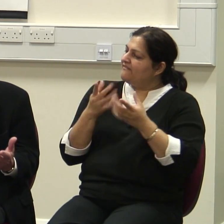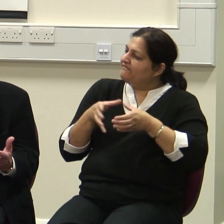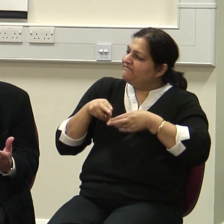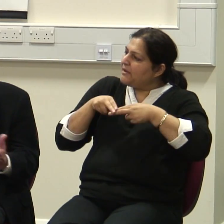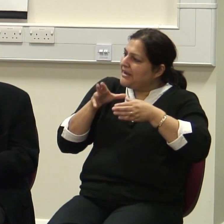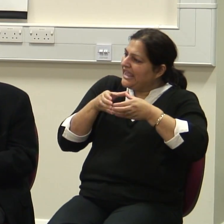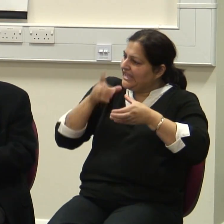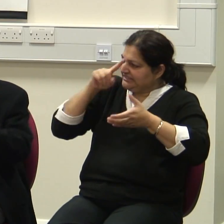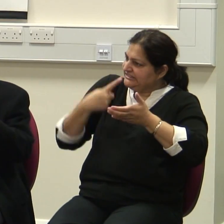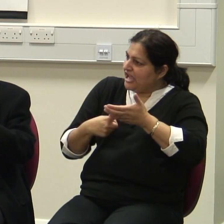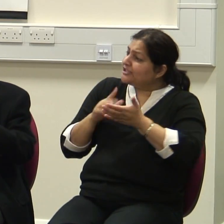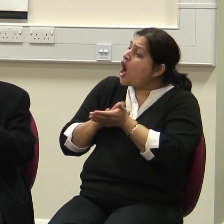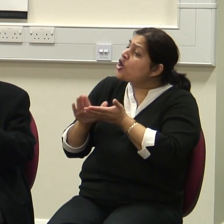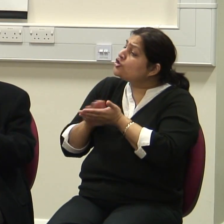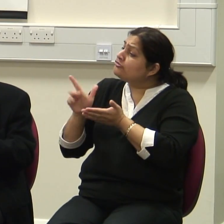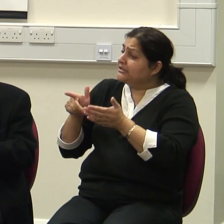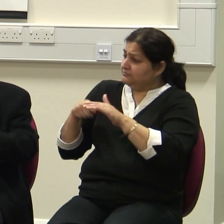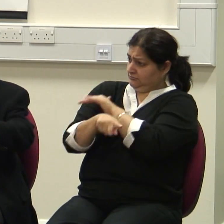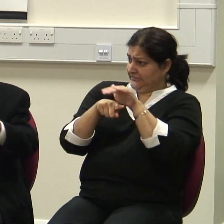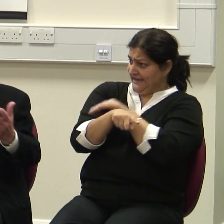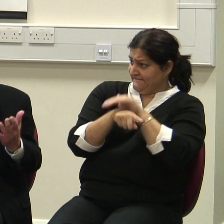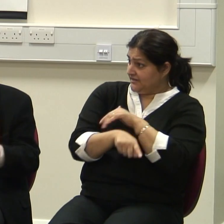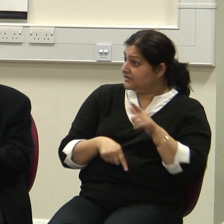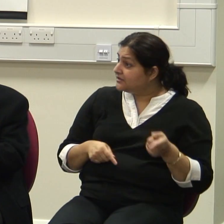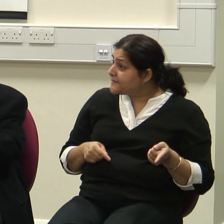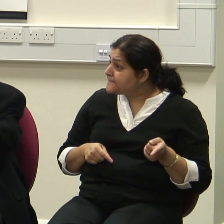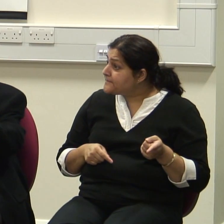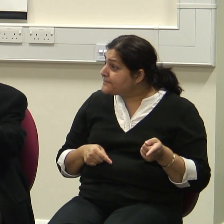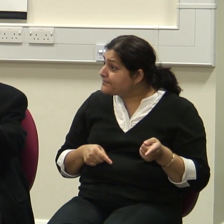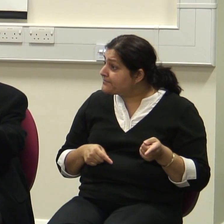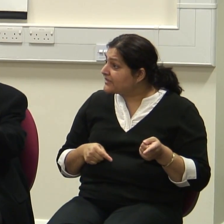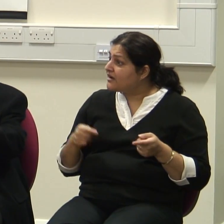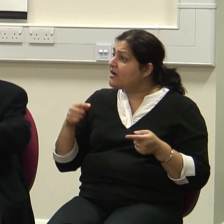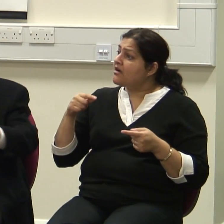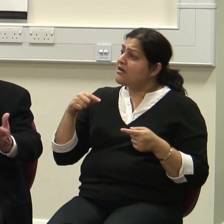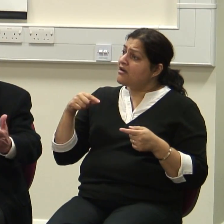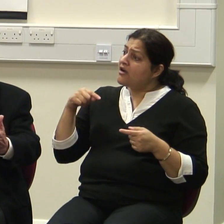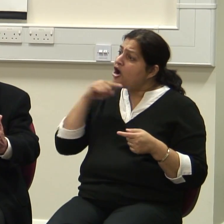of thousands of Jews and also non-Jews, who left Europe, who left Germany – and who